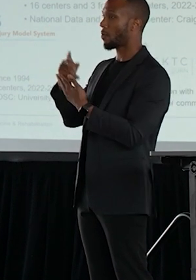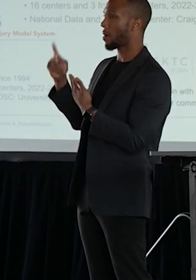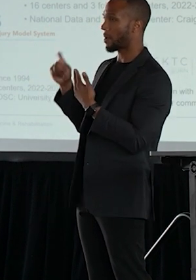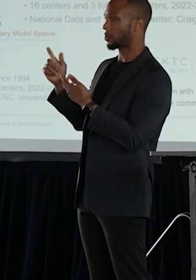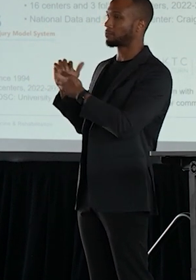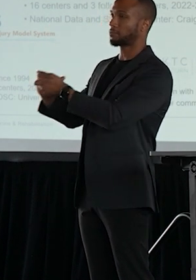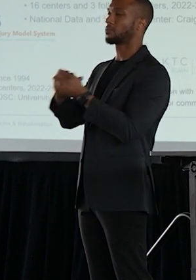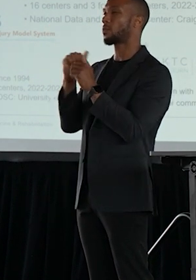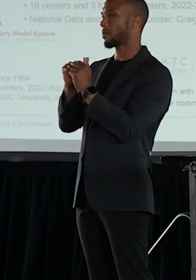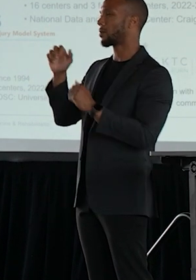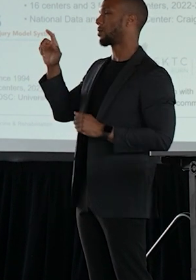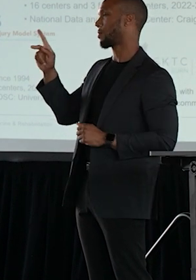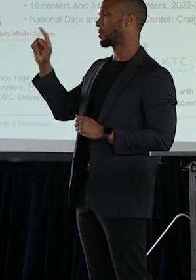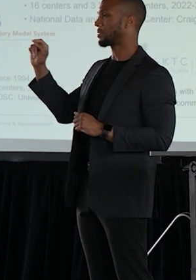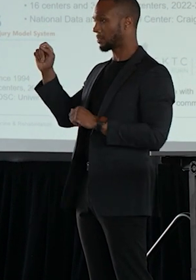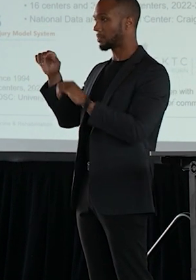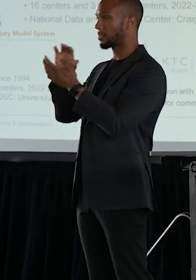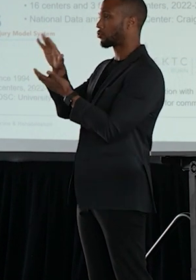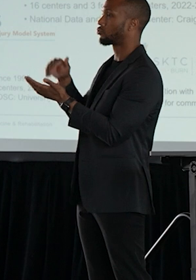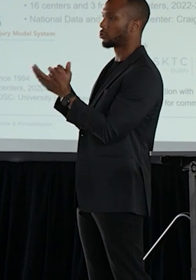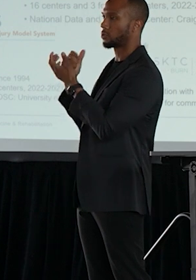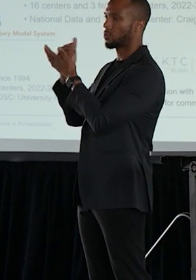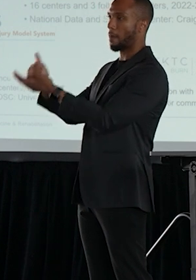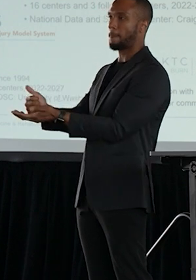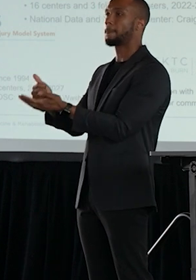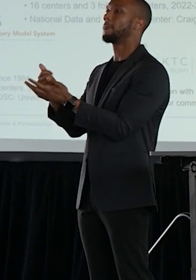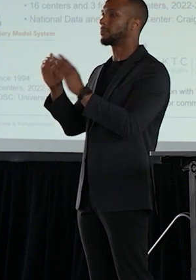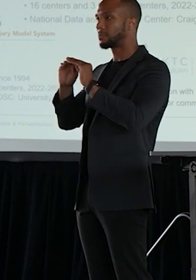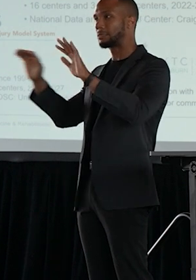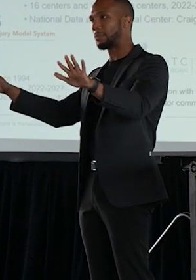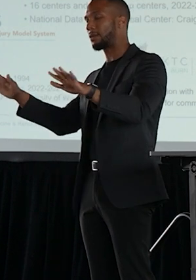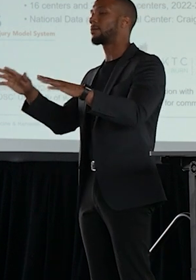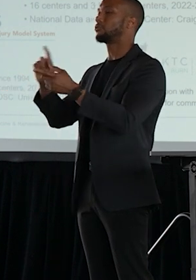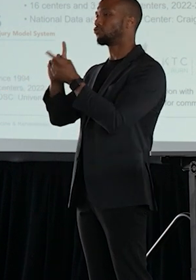with the KP center to help this disseminate, translate the